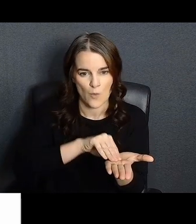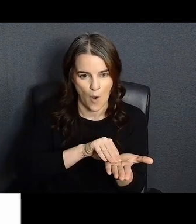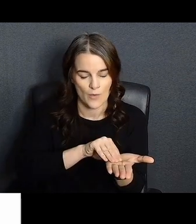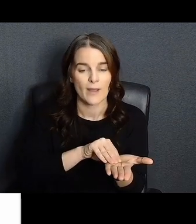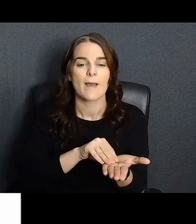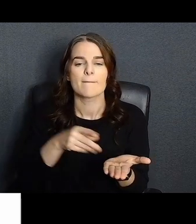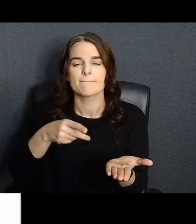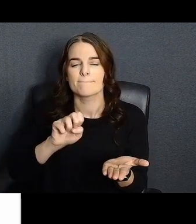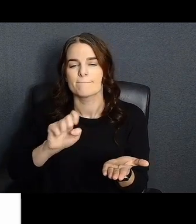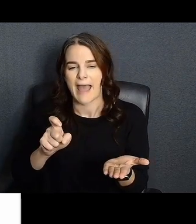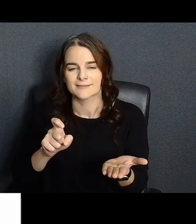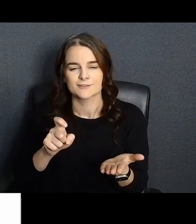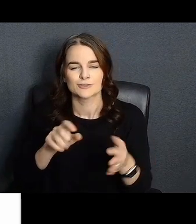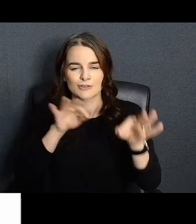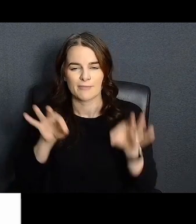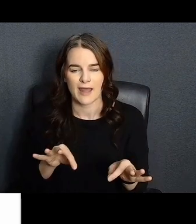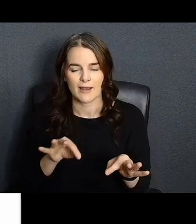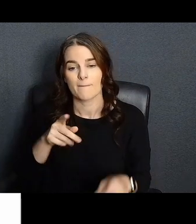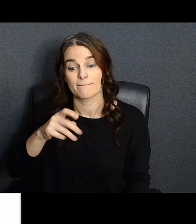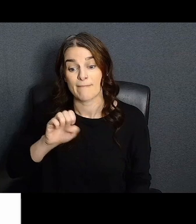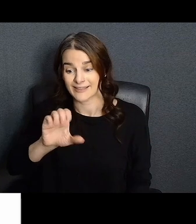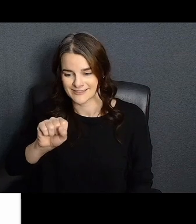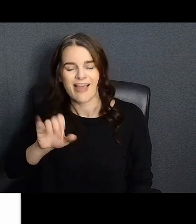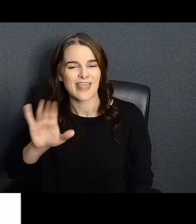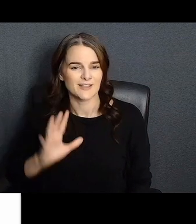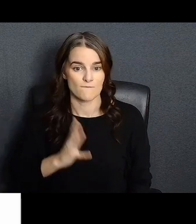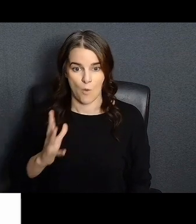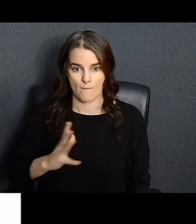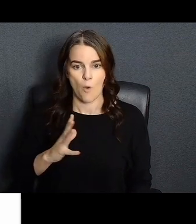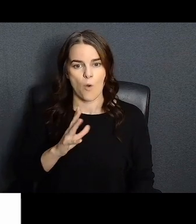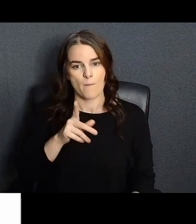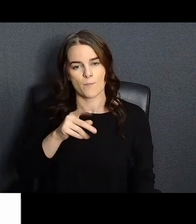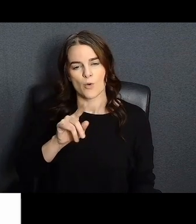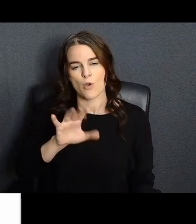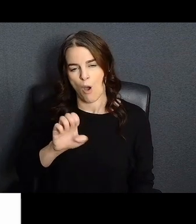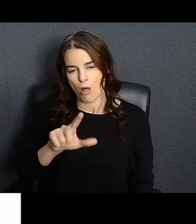PECS is a formal protocol, but a lot of folks will tend to use that as a phrase to refer